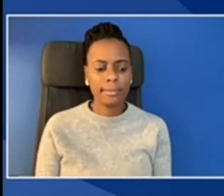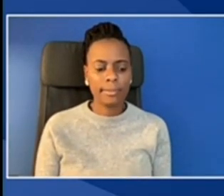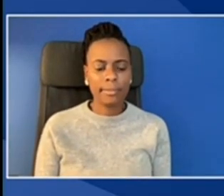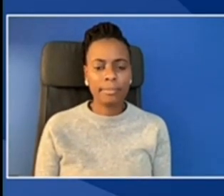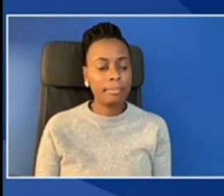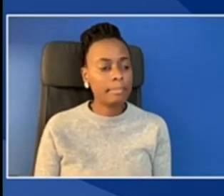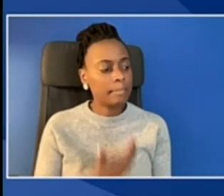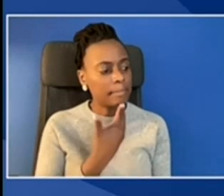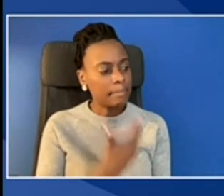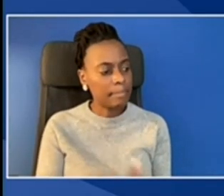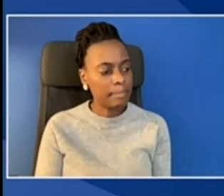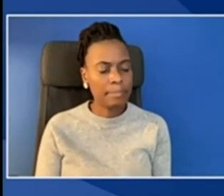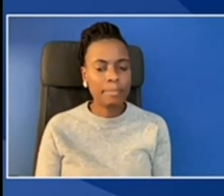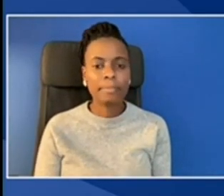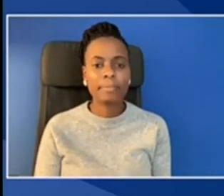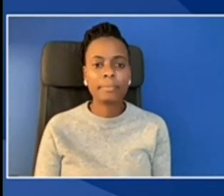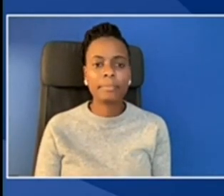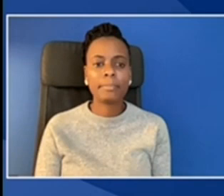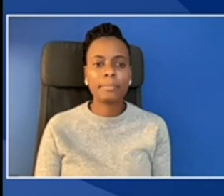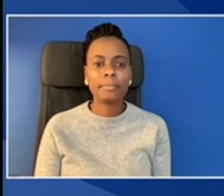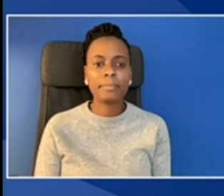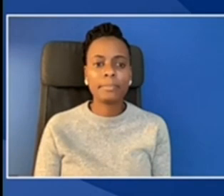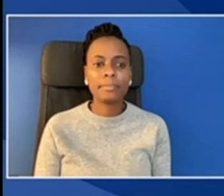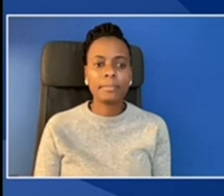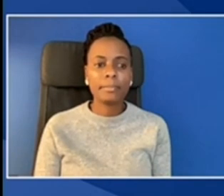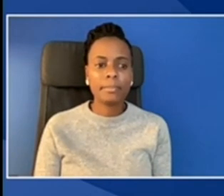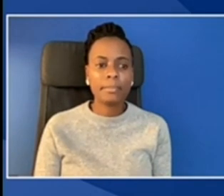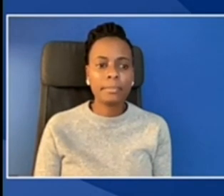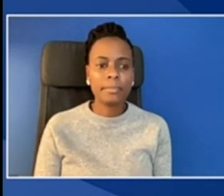Thank you. Yael. Thank you. And I realize this is only